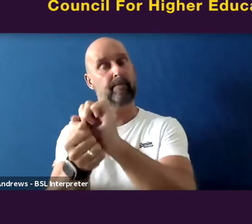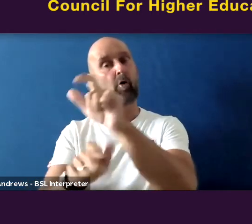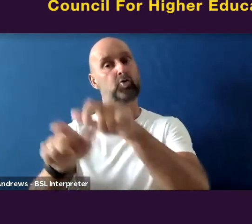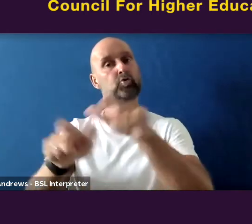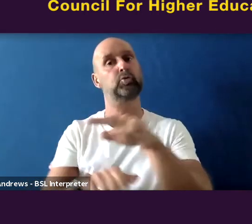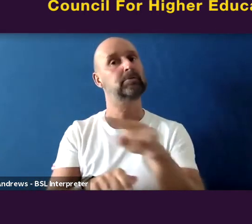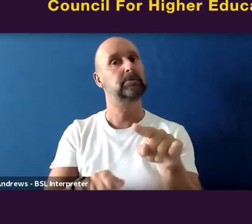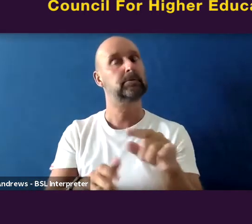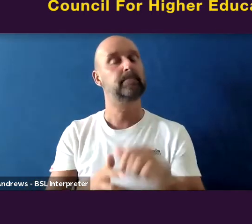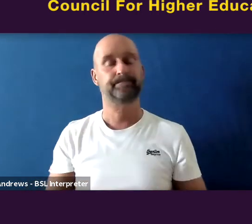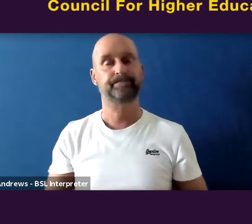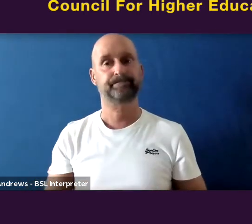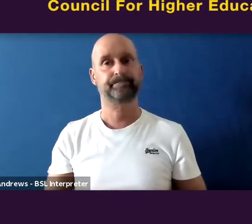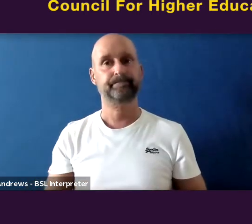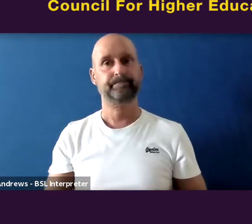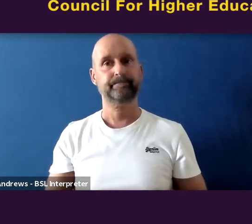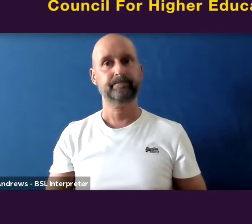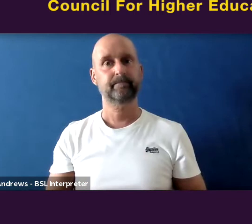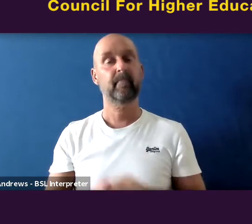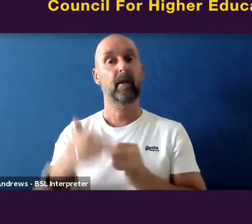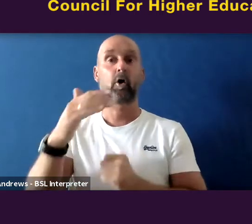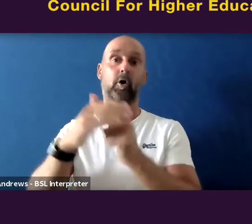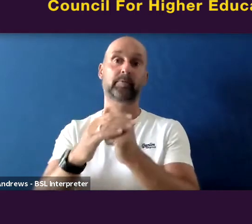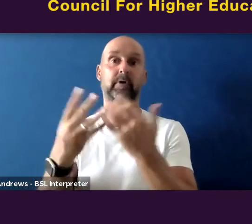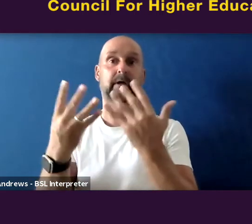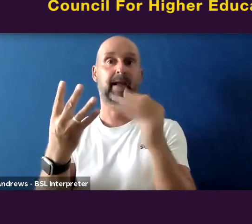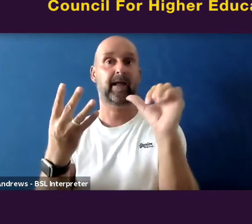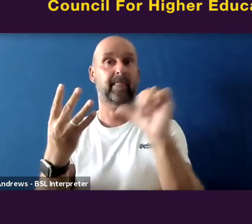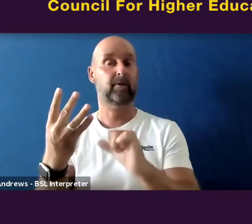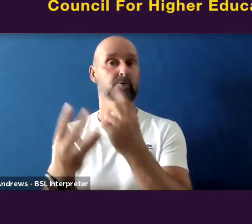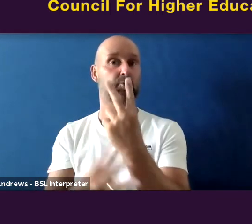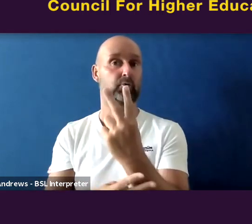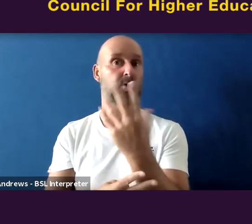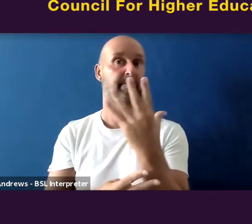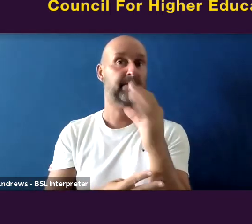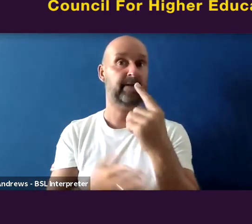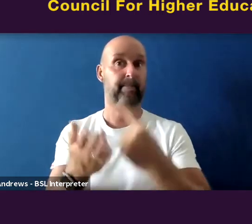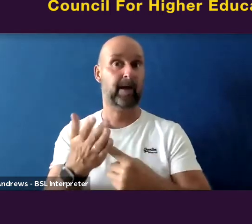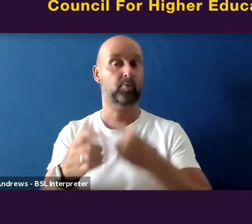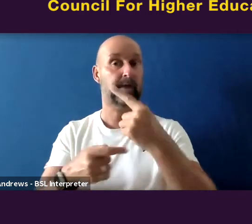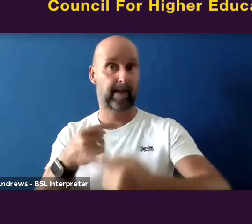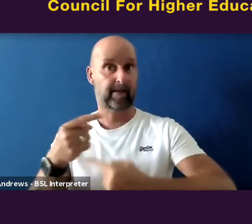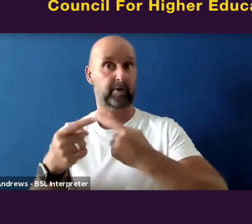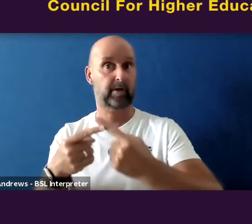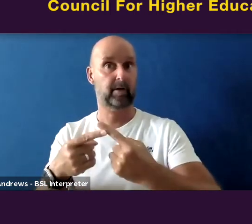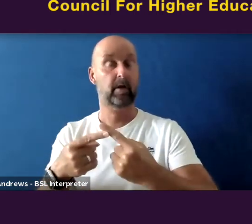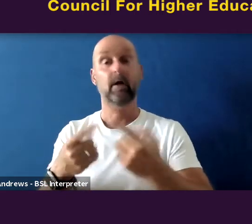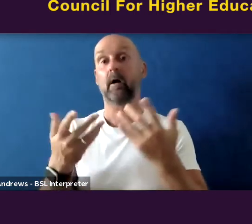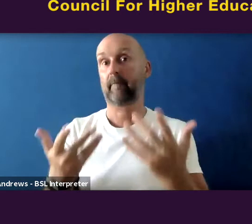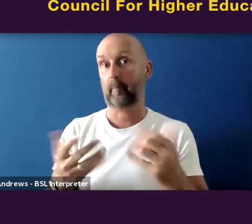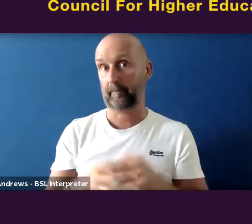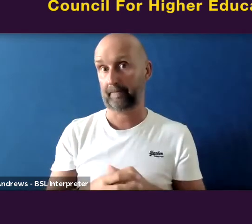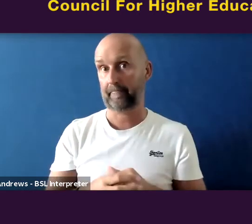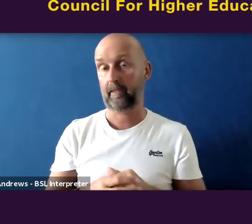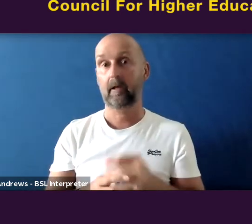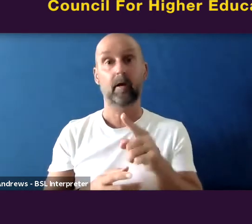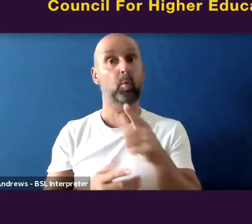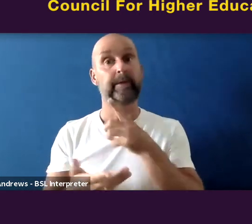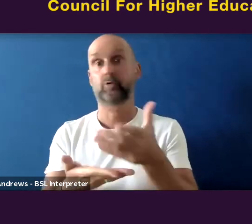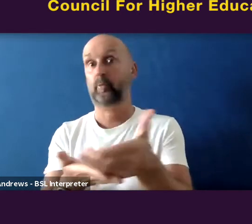courses that's up to £9,250 per annum. For now! But we need to protect and watch this space.